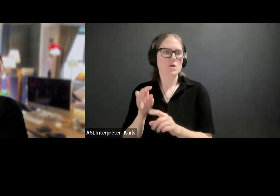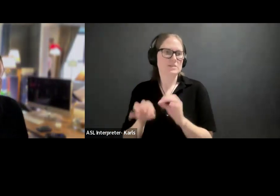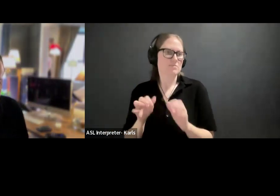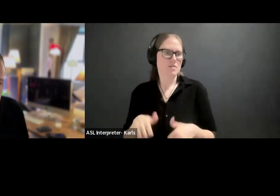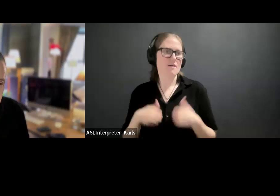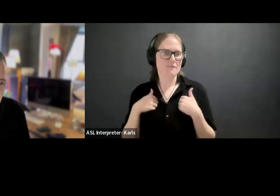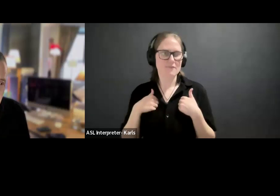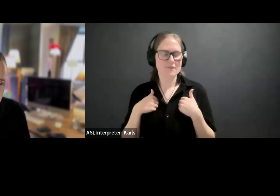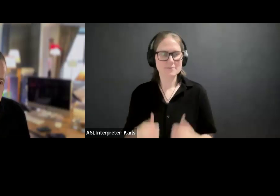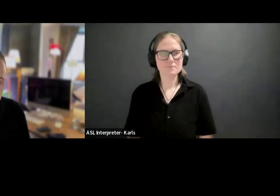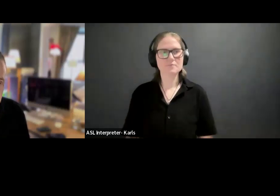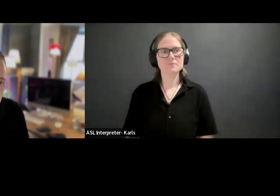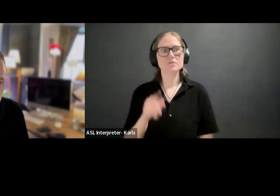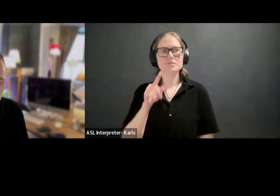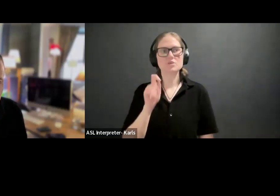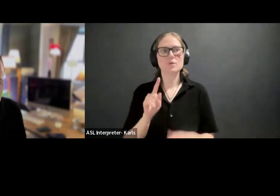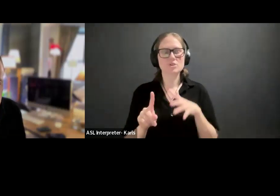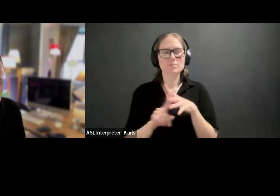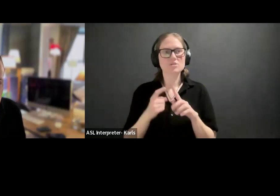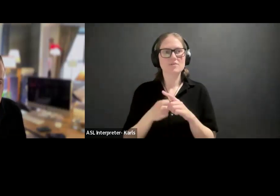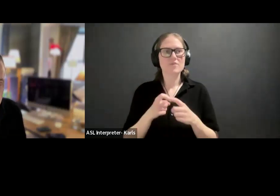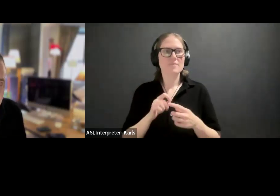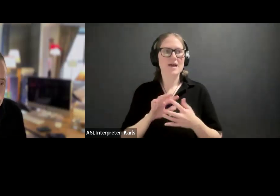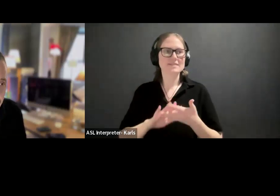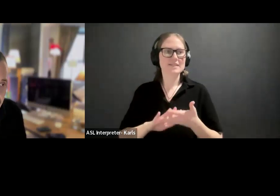This question emerges from attention in queer historiography.